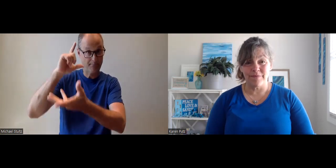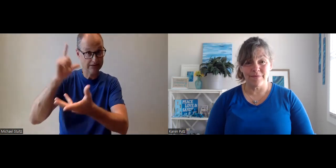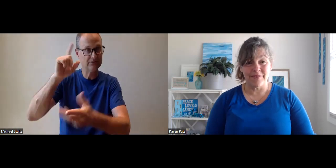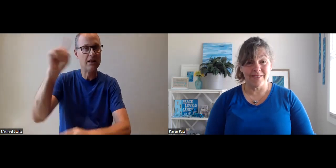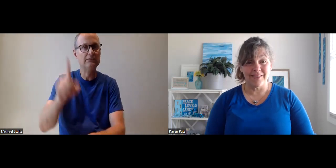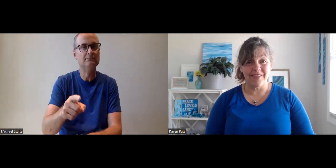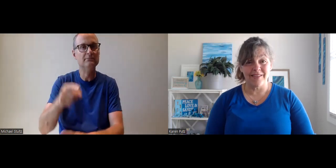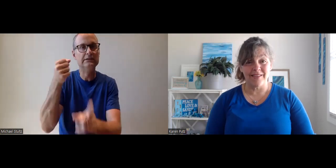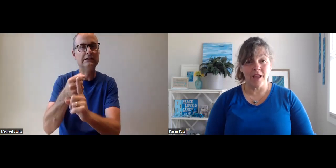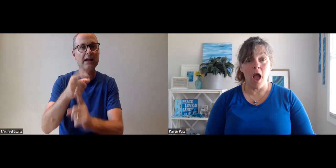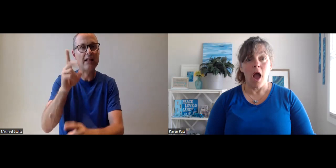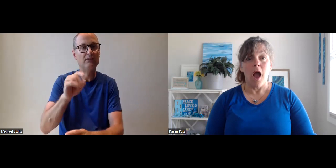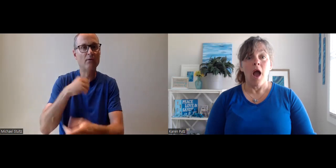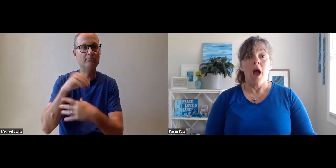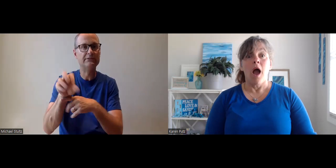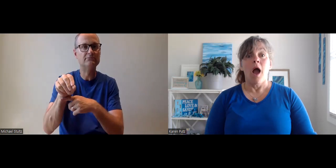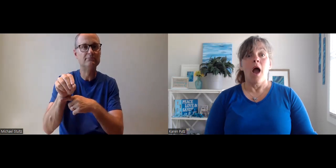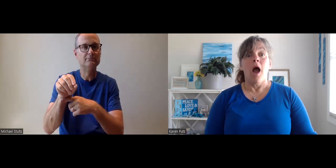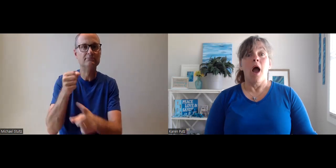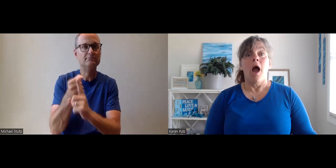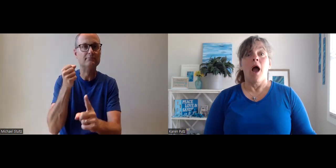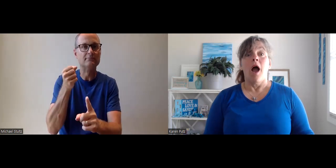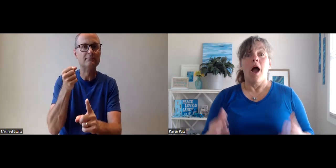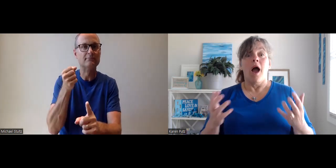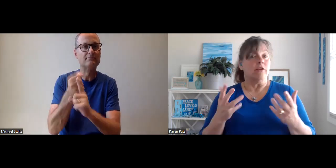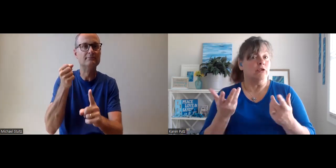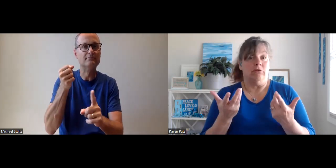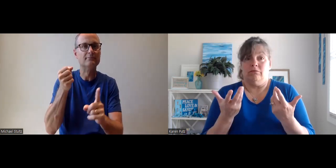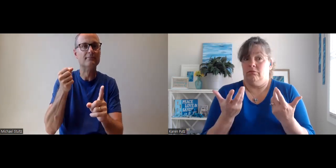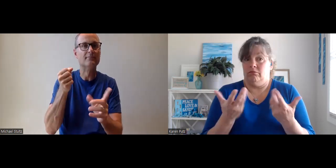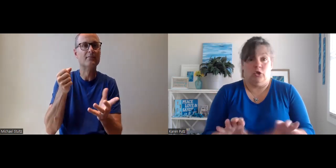And at that time there was a storm brewing. So we waited for the storm to pass.